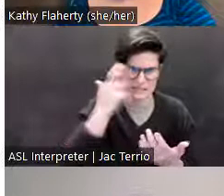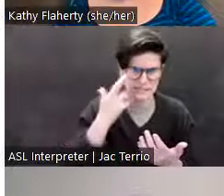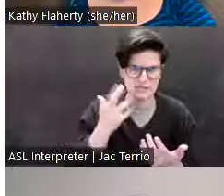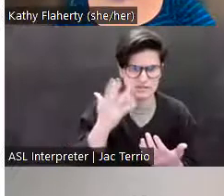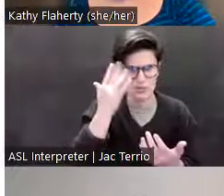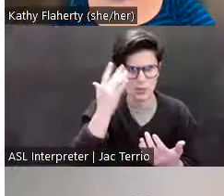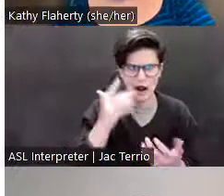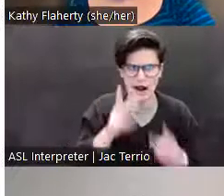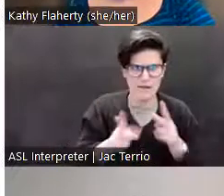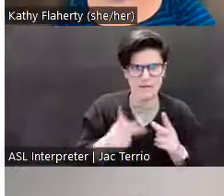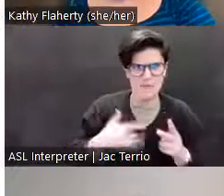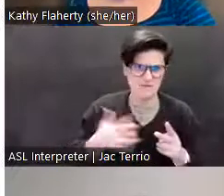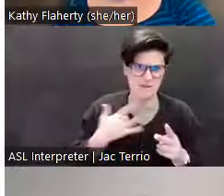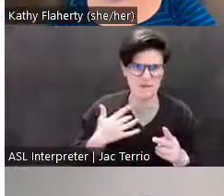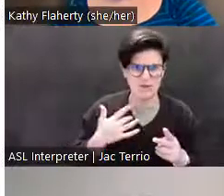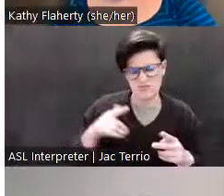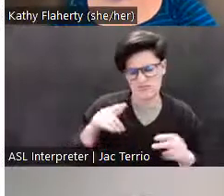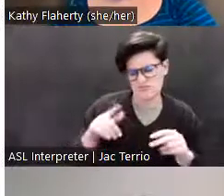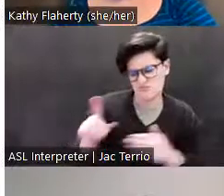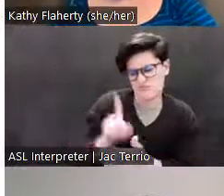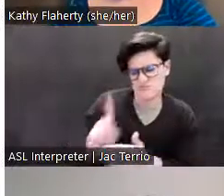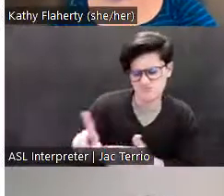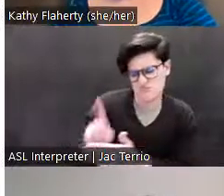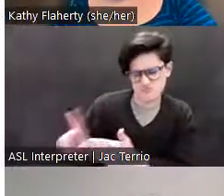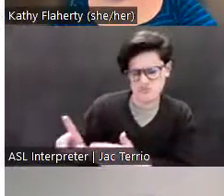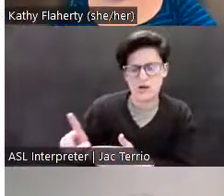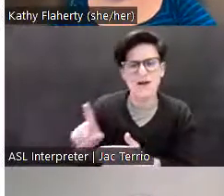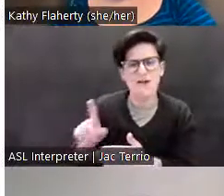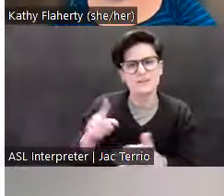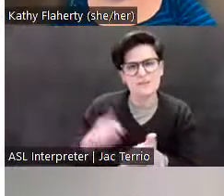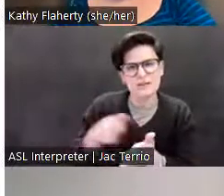with disabilities, and sometimes improperly believe that a person is dangerous.